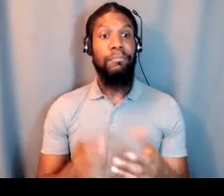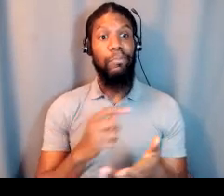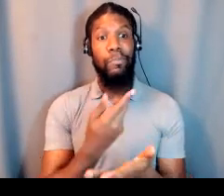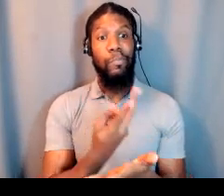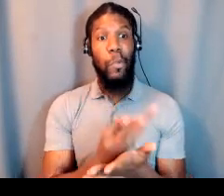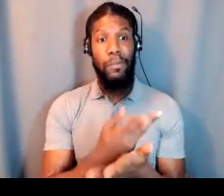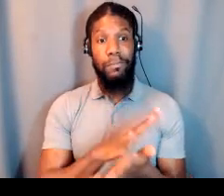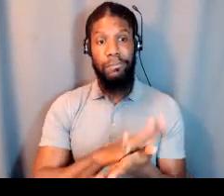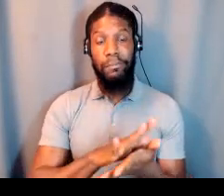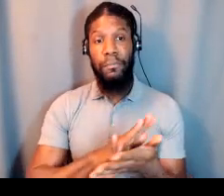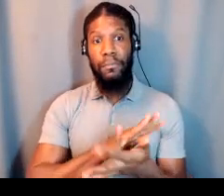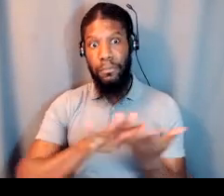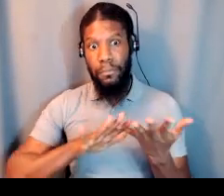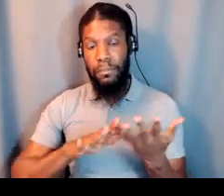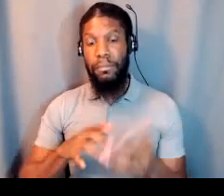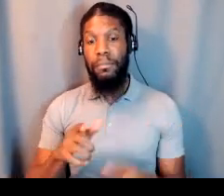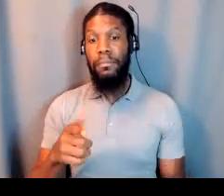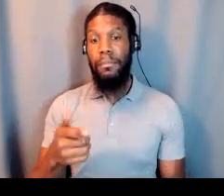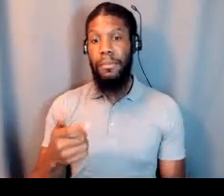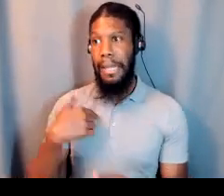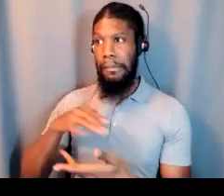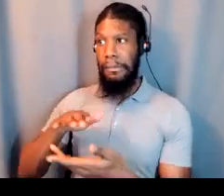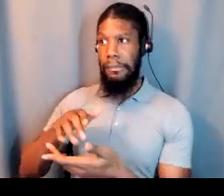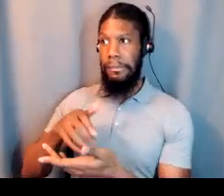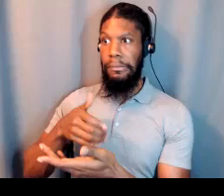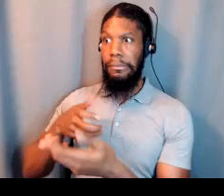the writing center actively, so looking for and drawing on students